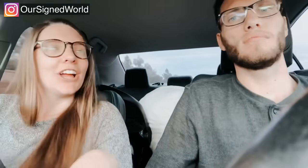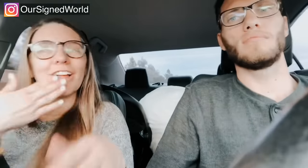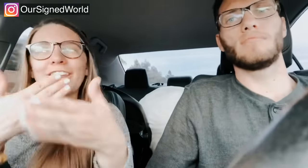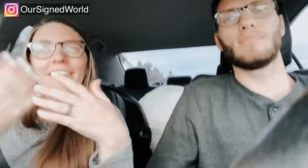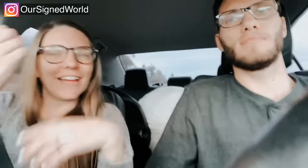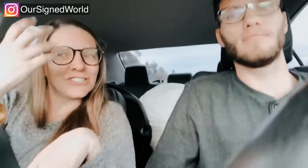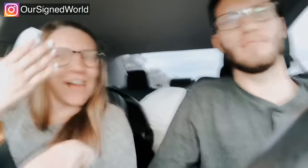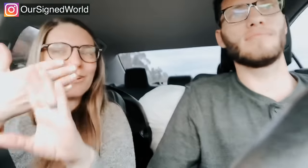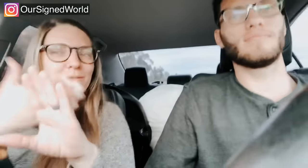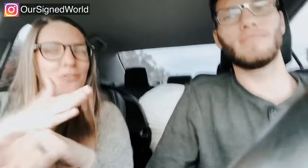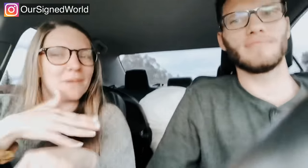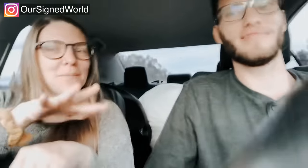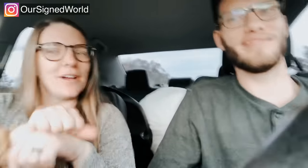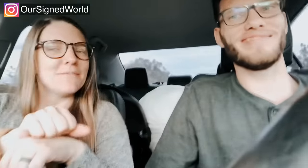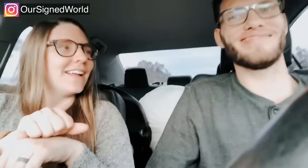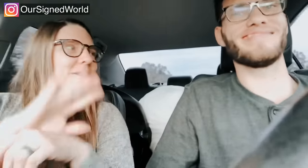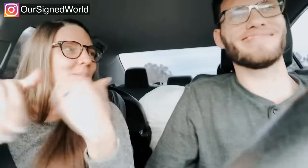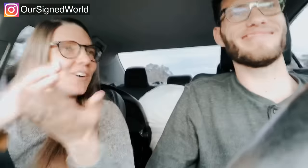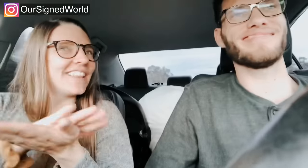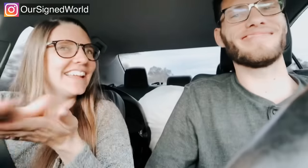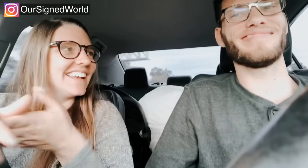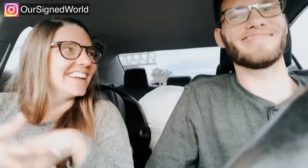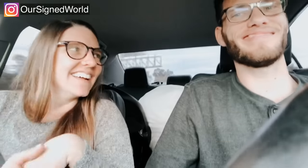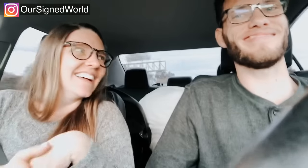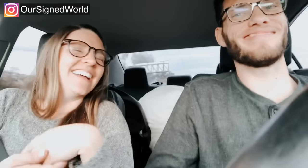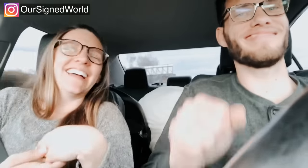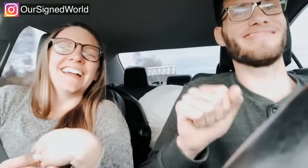Good thing I showered before my appointment. I'm all clean!